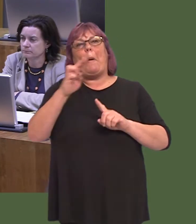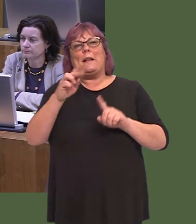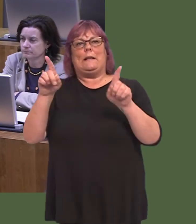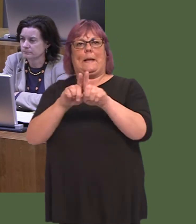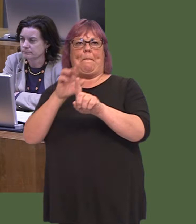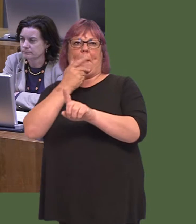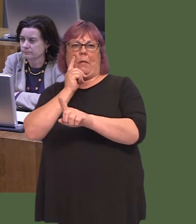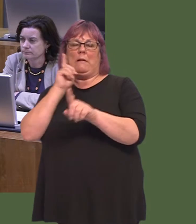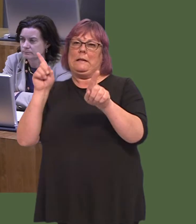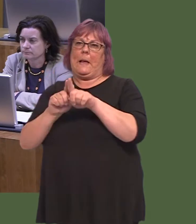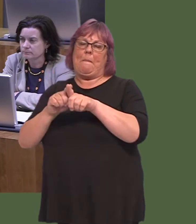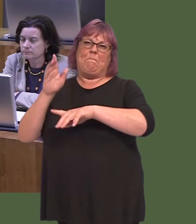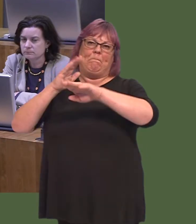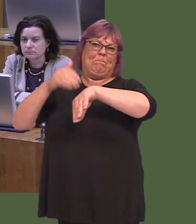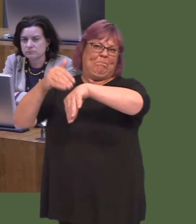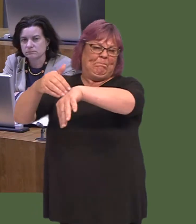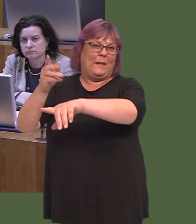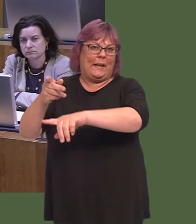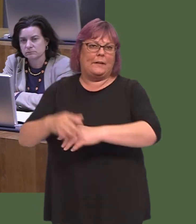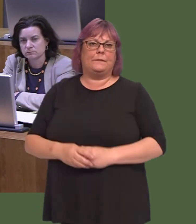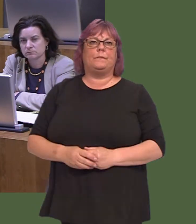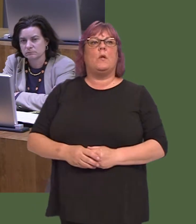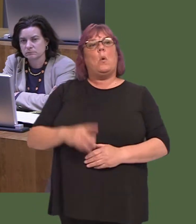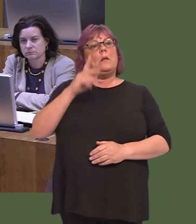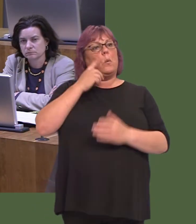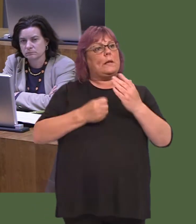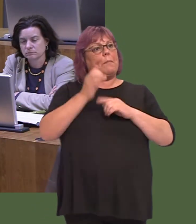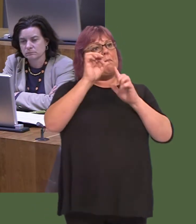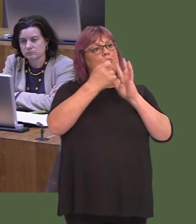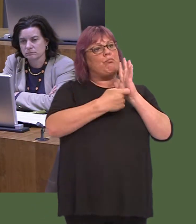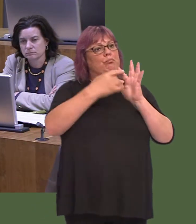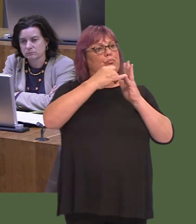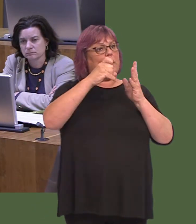So, yes, training is hugely importantóI very much welcome what's been done at Prescoedóbut